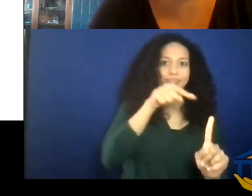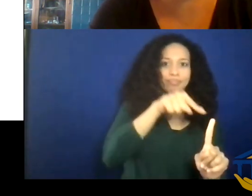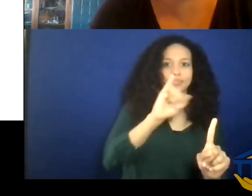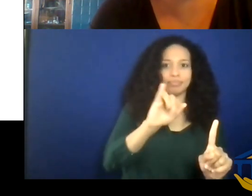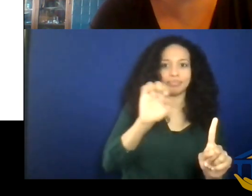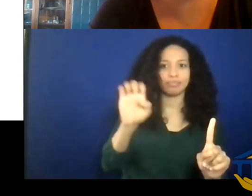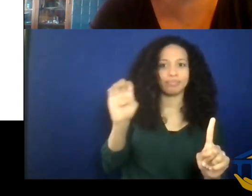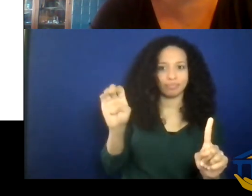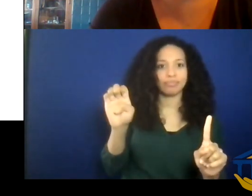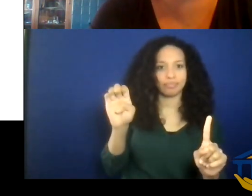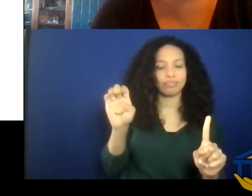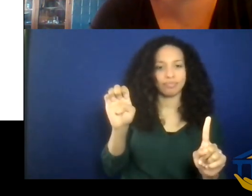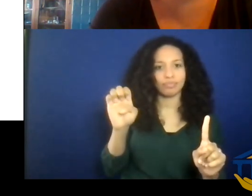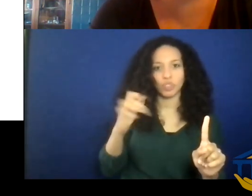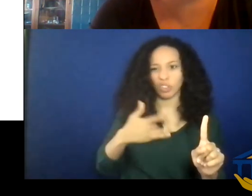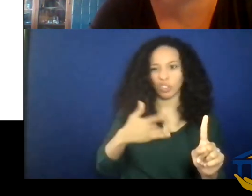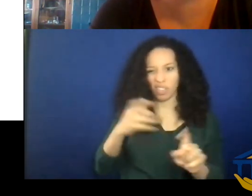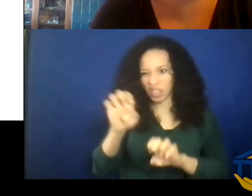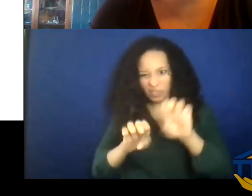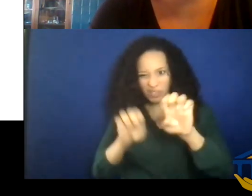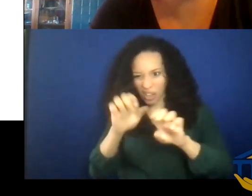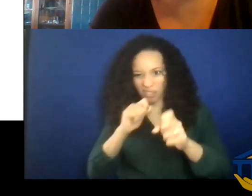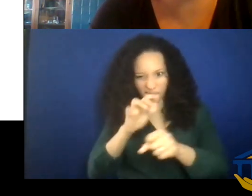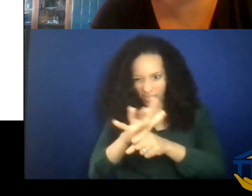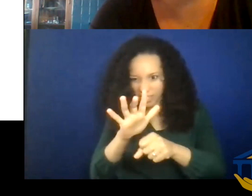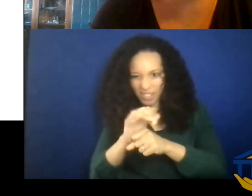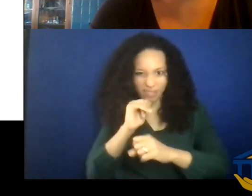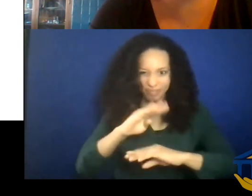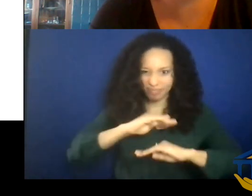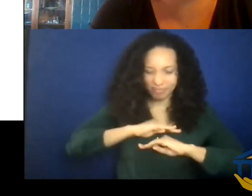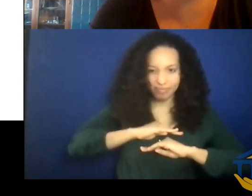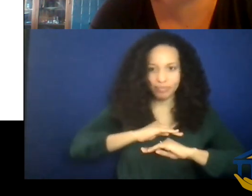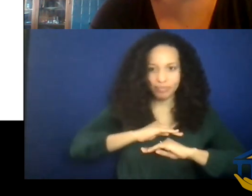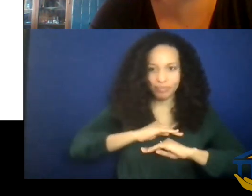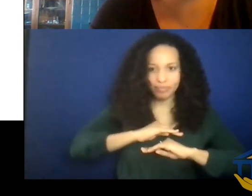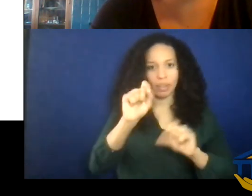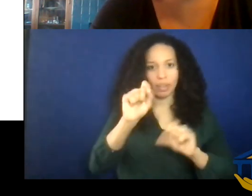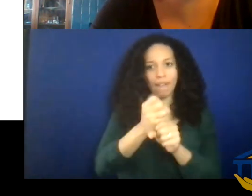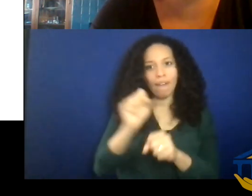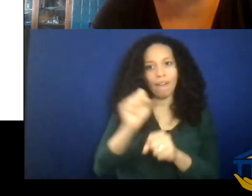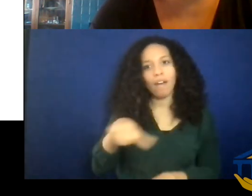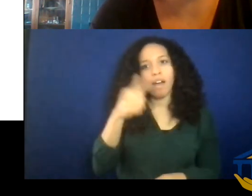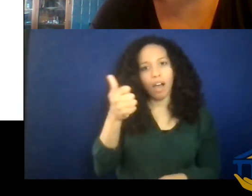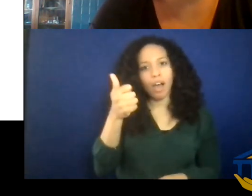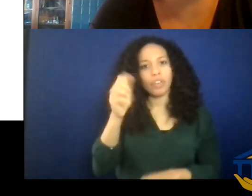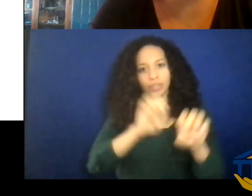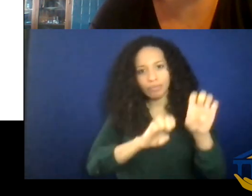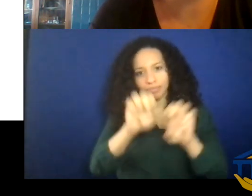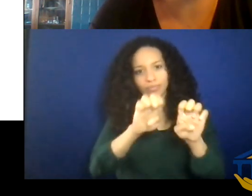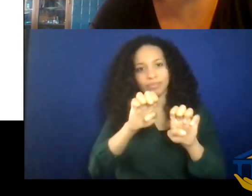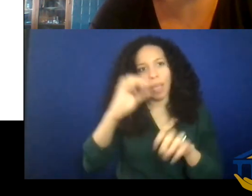or another evaluation from someone else who you feel has appropriate expertise. So if you disagree